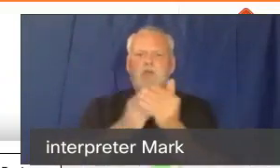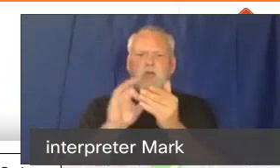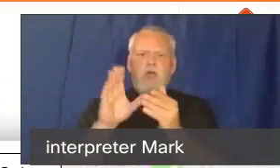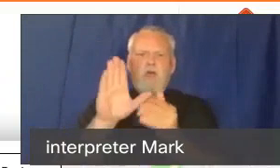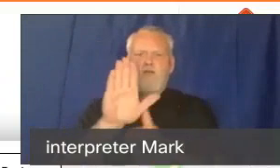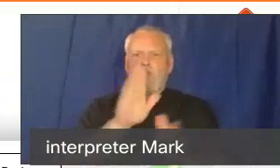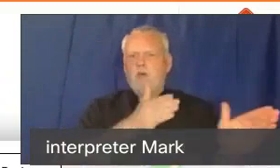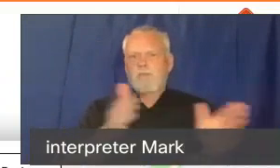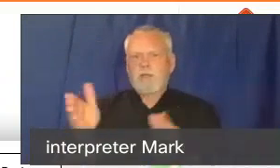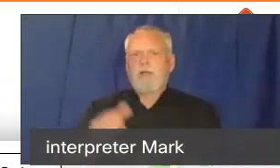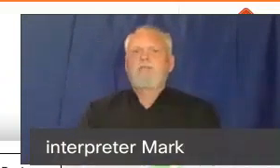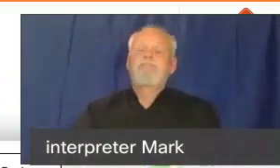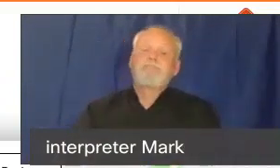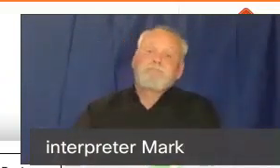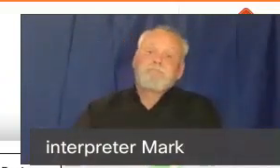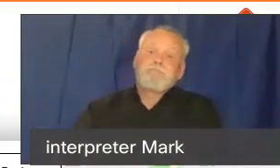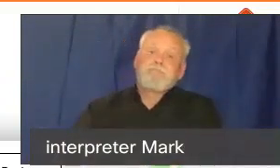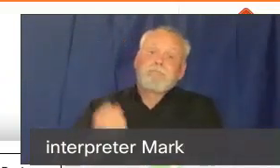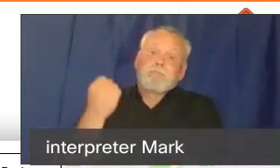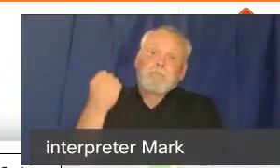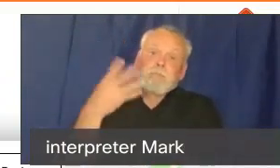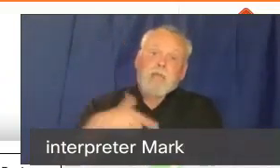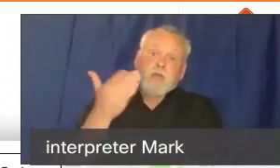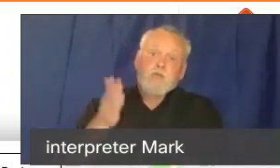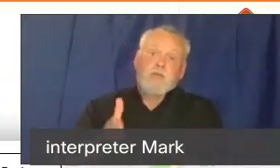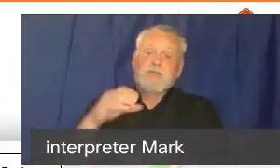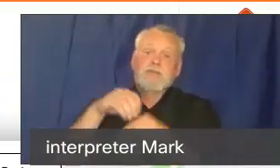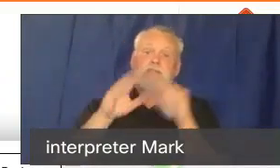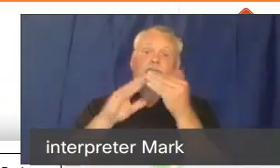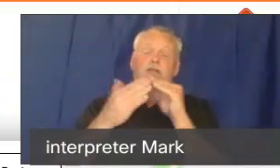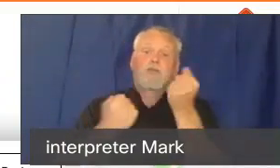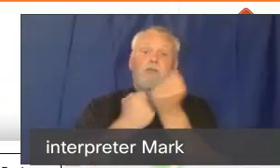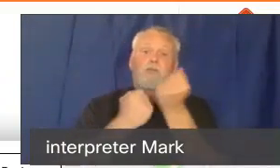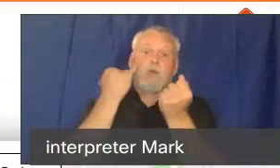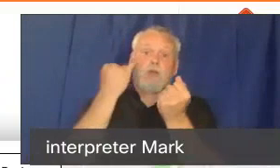Although many residents in the community support the idea of a bike trail.